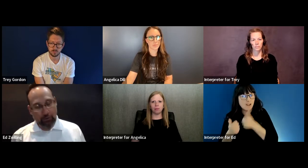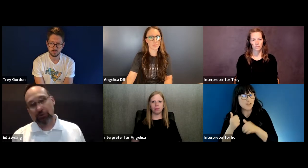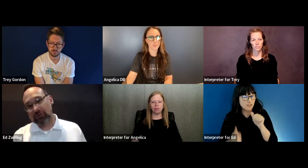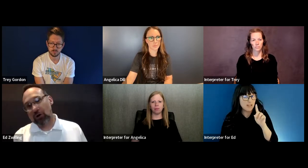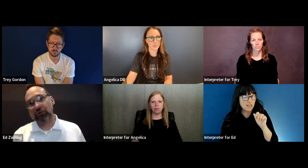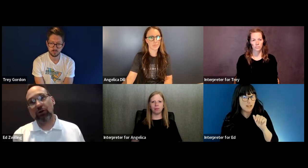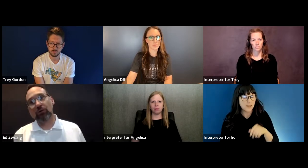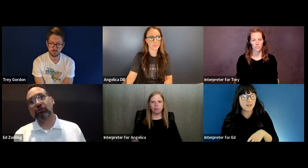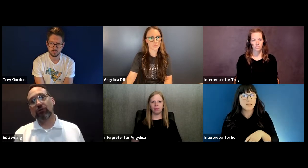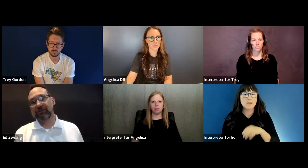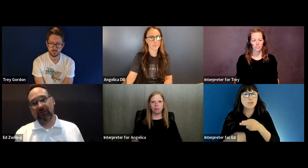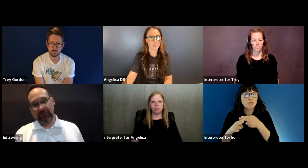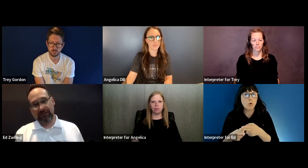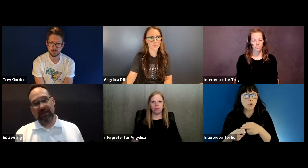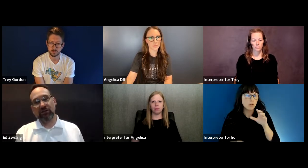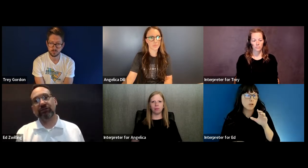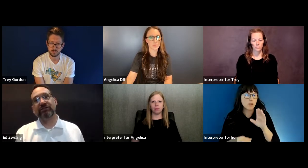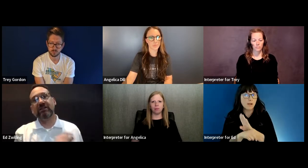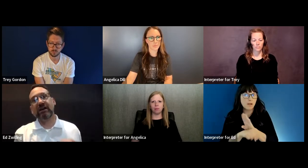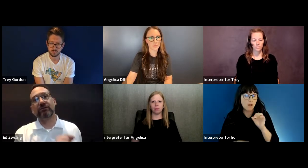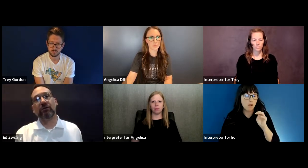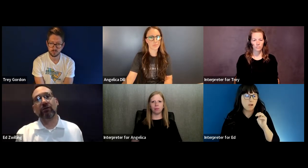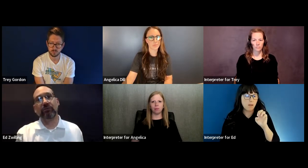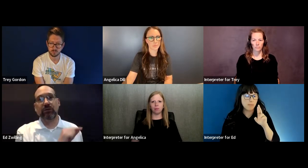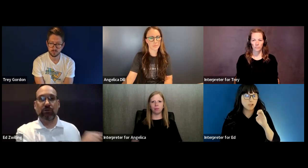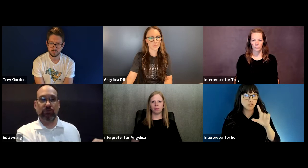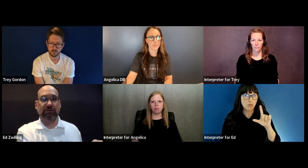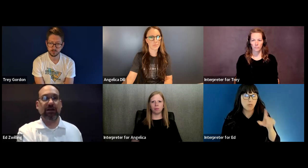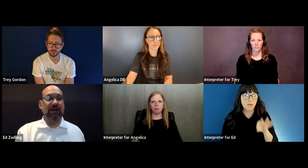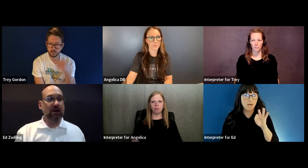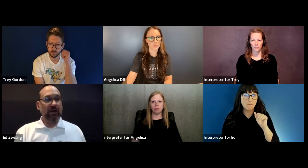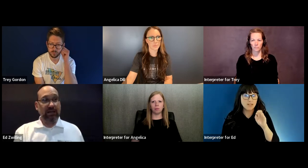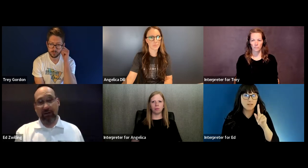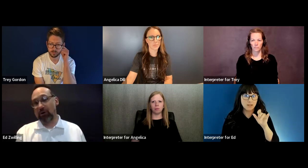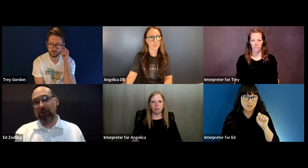those are called commercial facilities and you'll see that term used now can a public